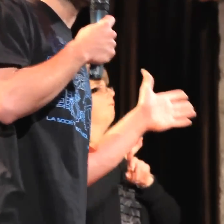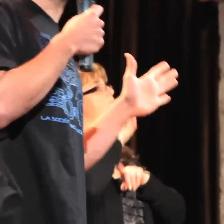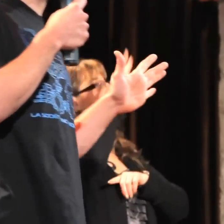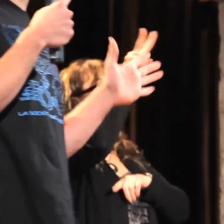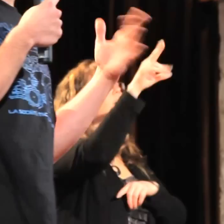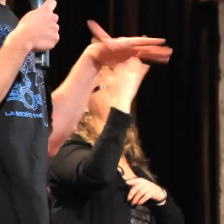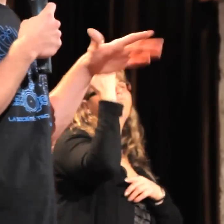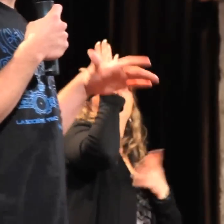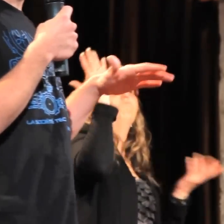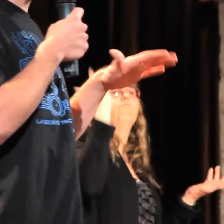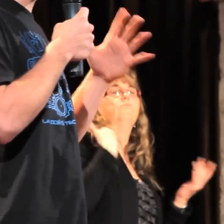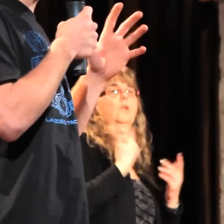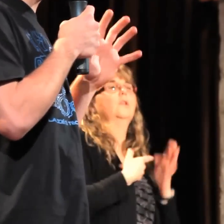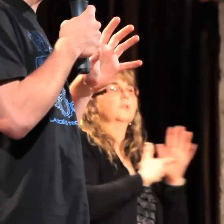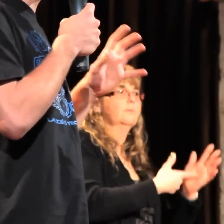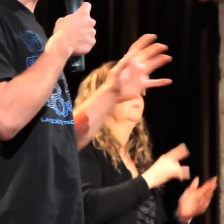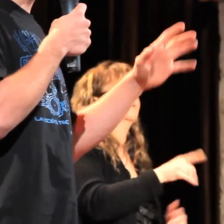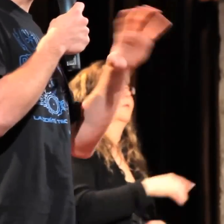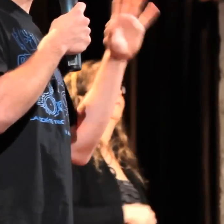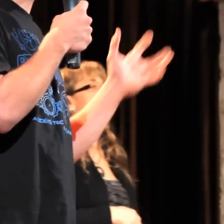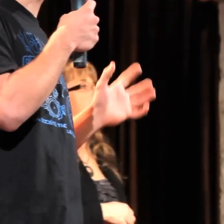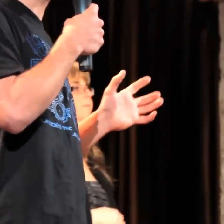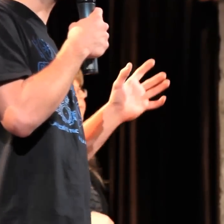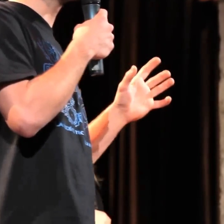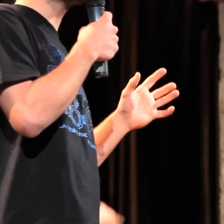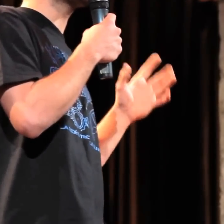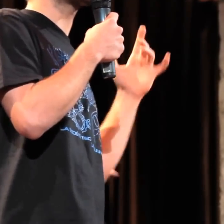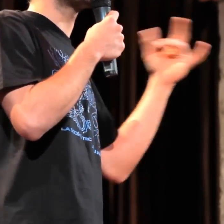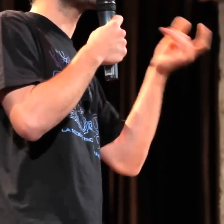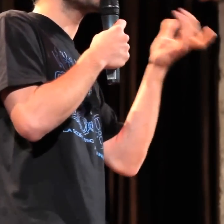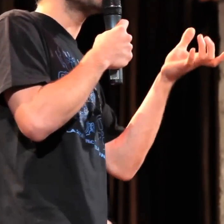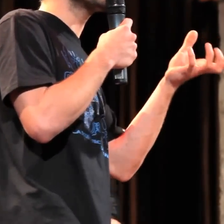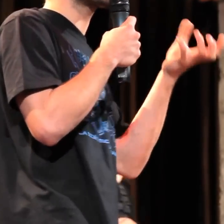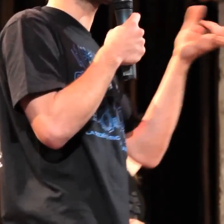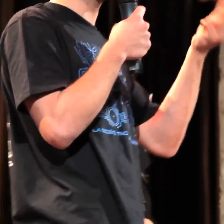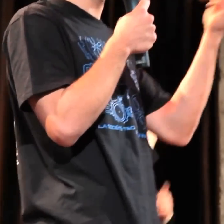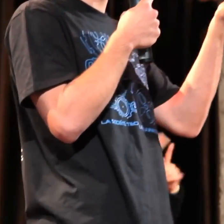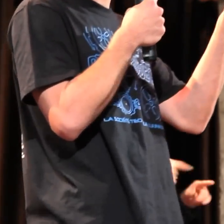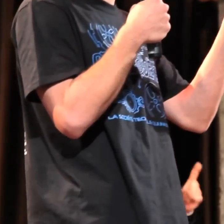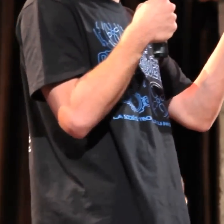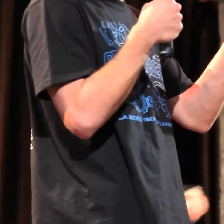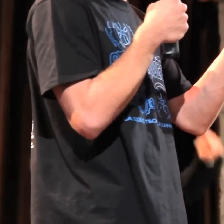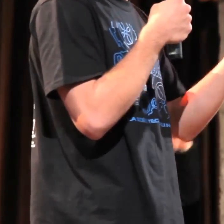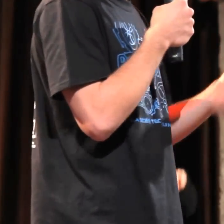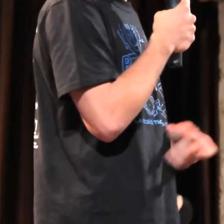...imagine you are impaired, and sign language being your only language.